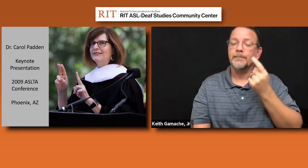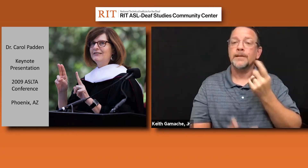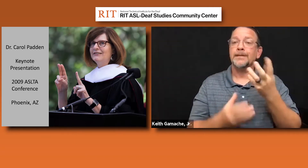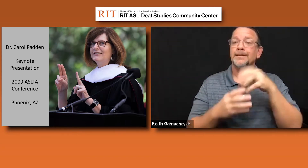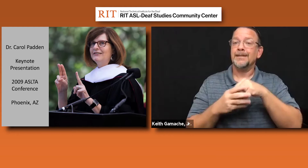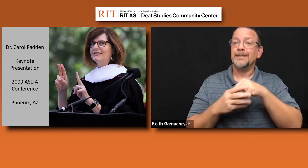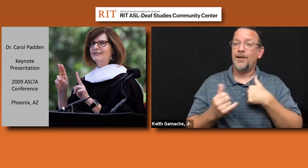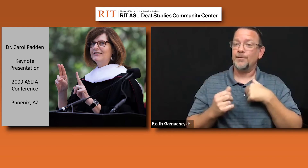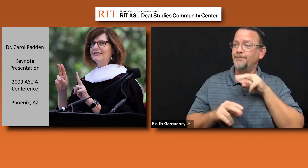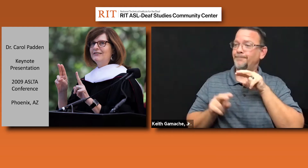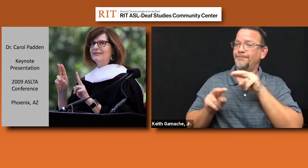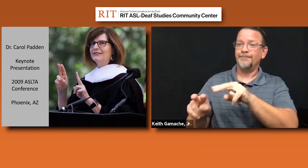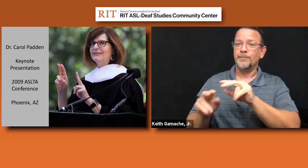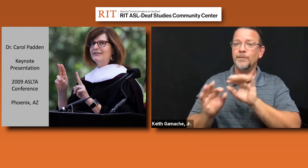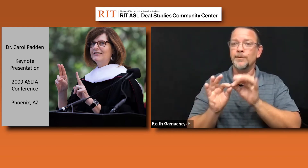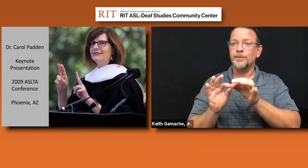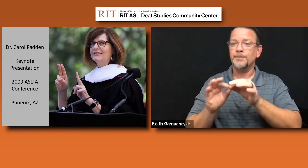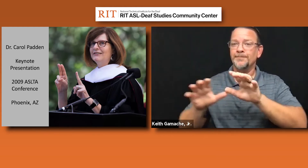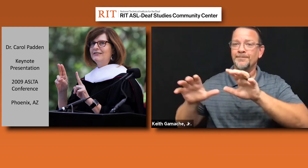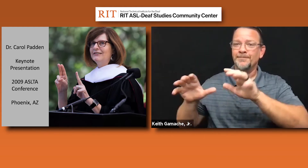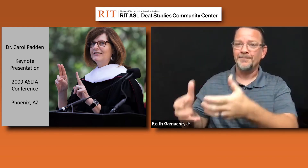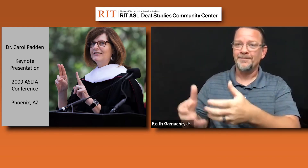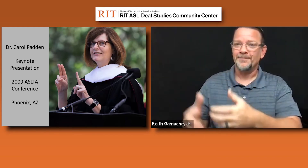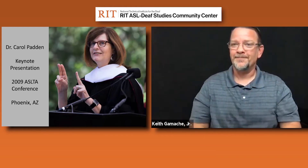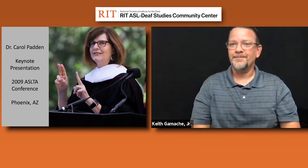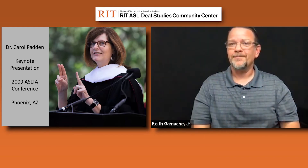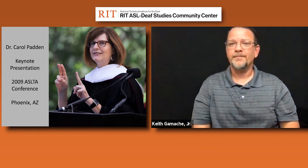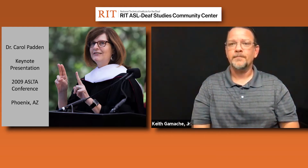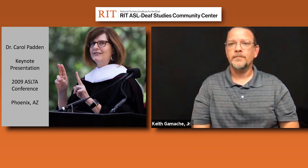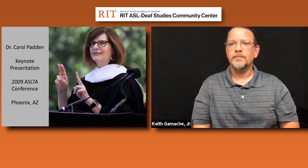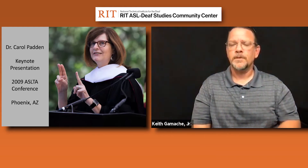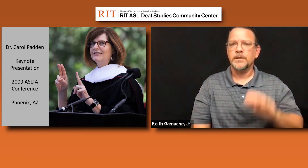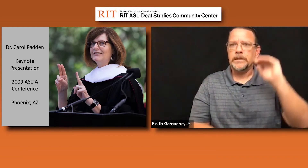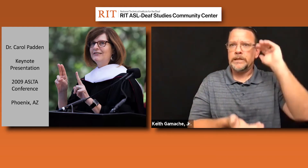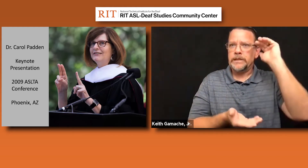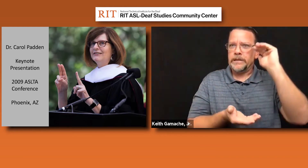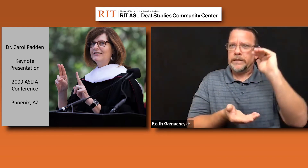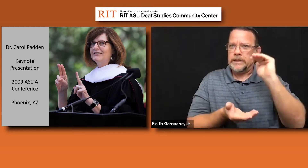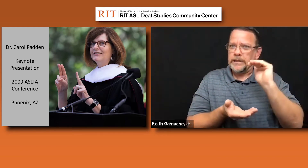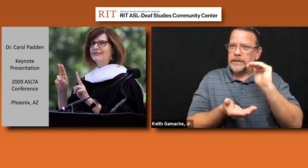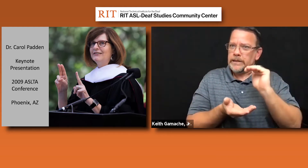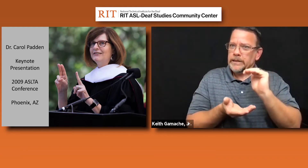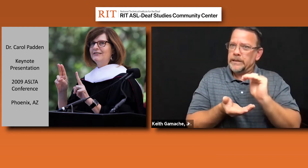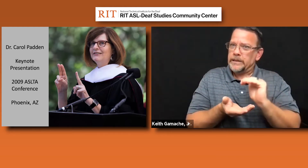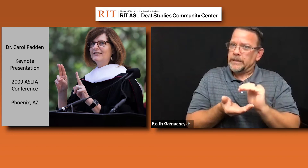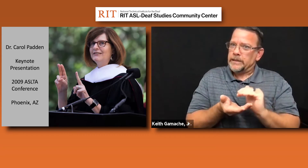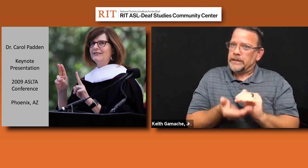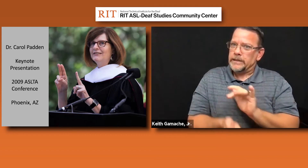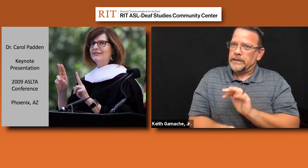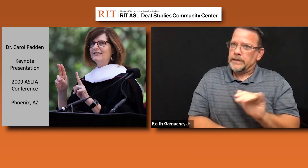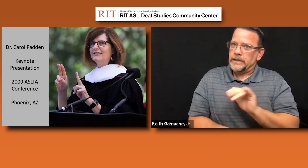which, again, that's based on English. It kind of defeats the purpose. Well, the conclusion of that